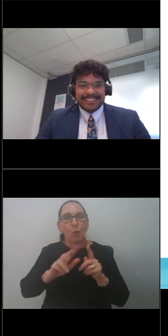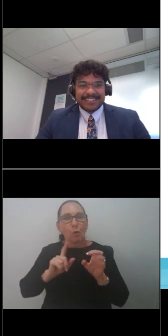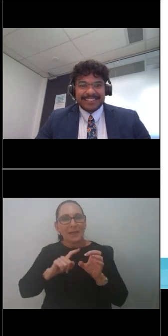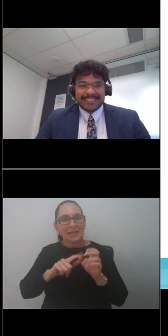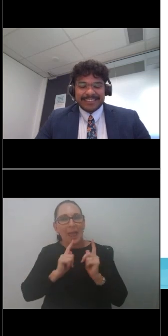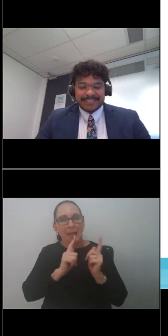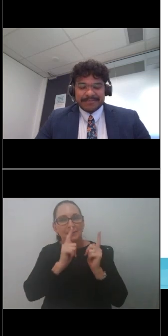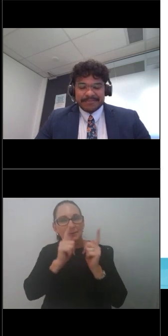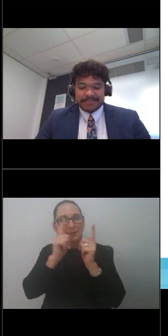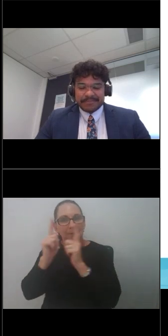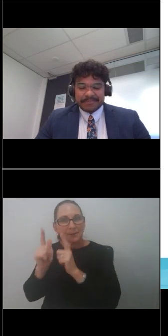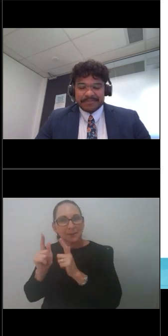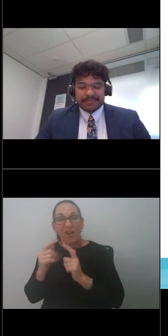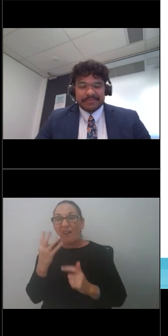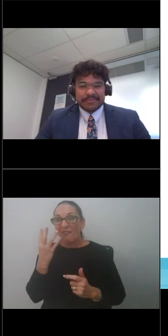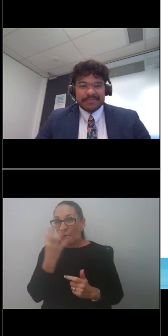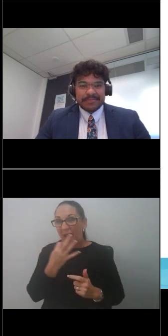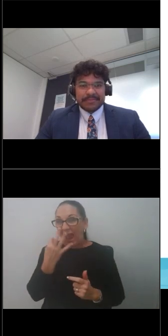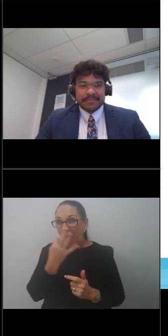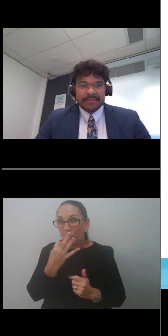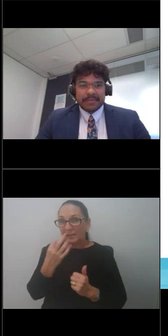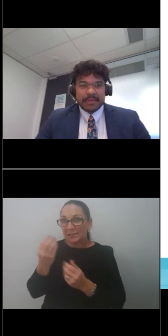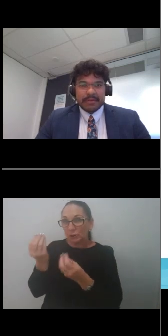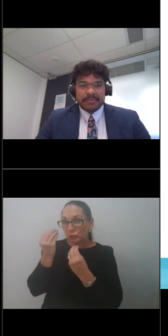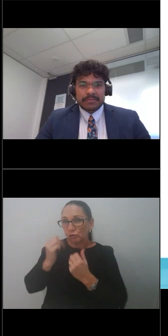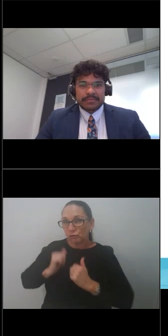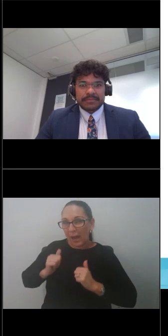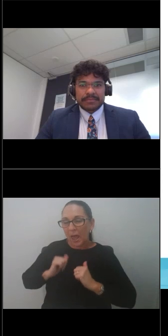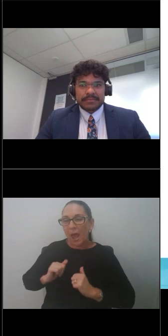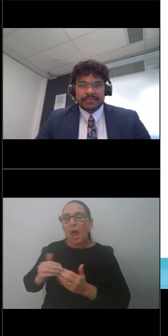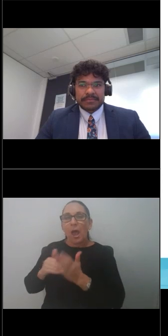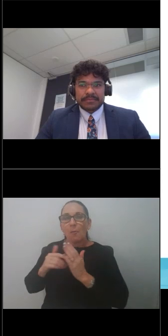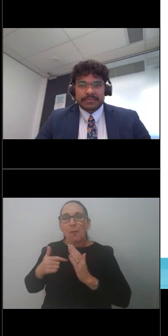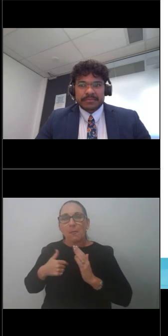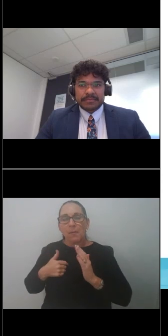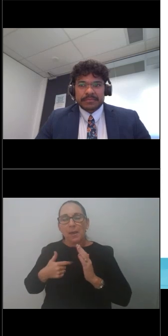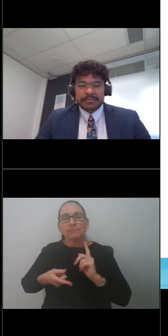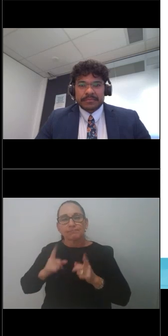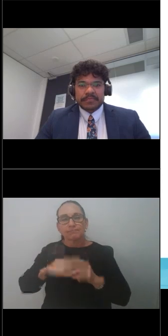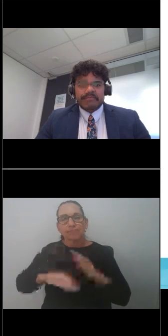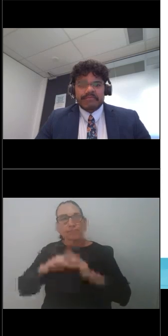training room it helped me understand and really get the gist of what Blurred Borders is about so